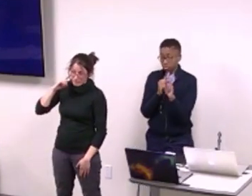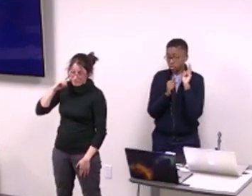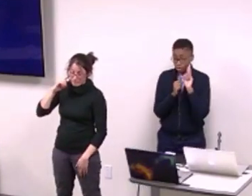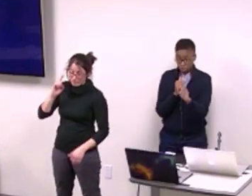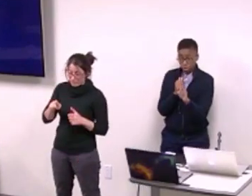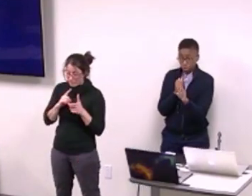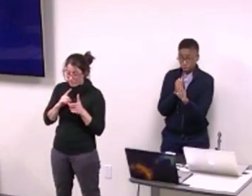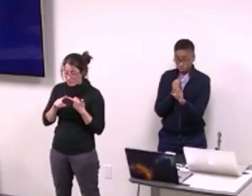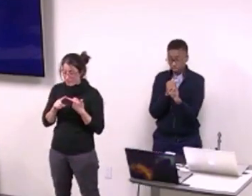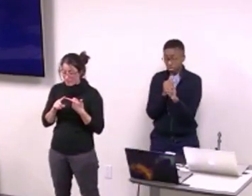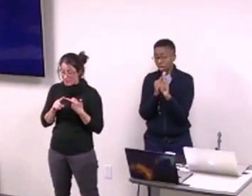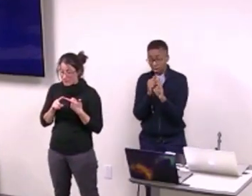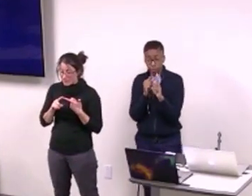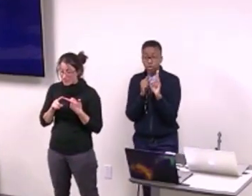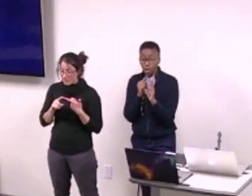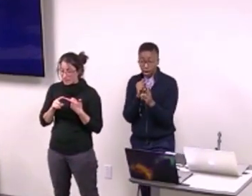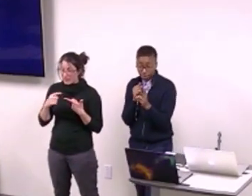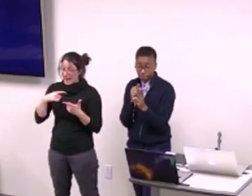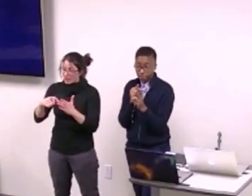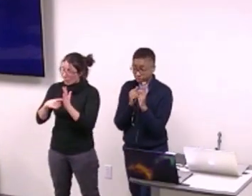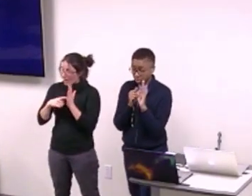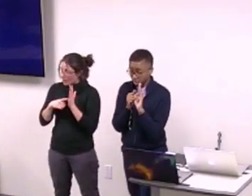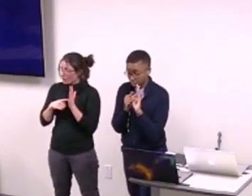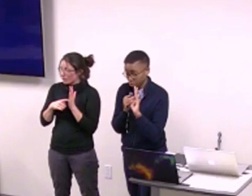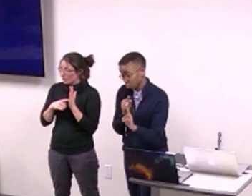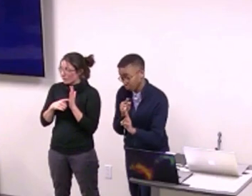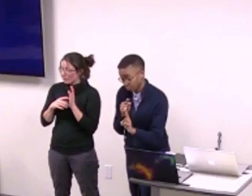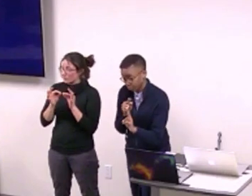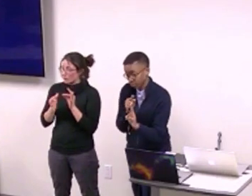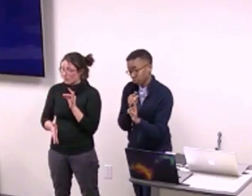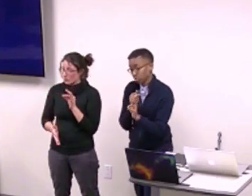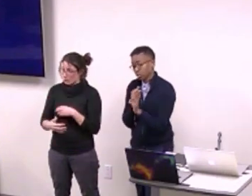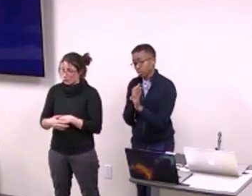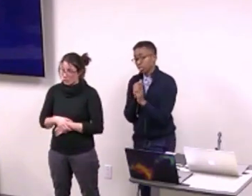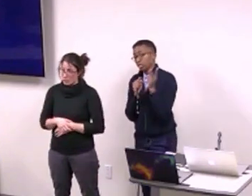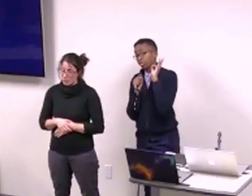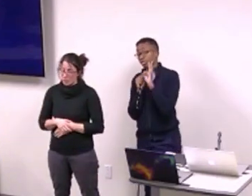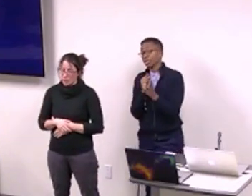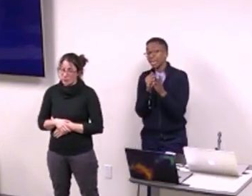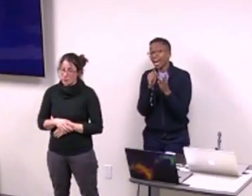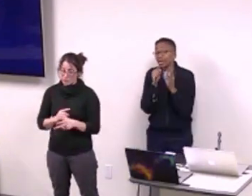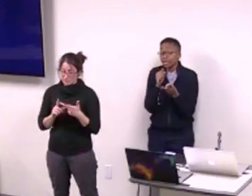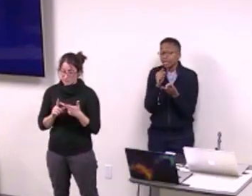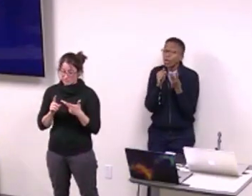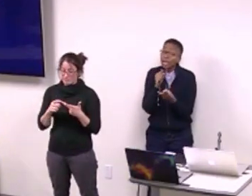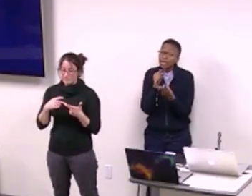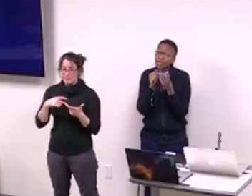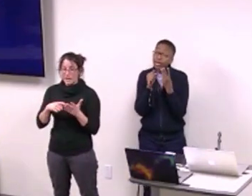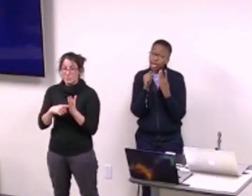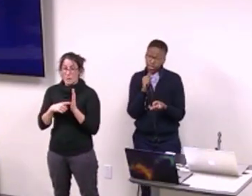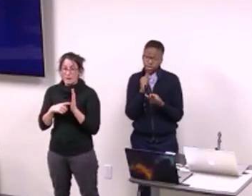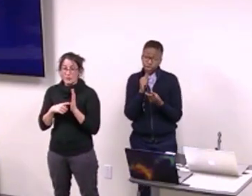Two, I require an interpreter. Three, I require an attorney.